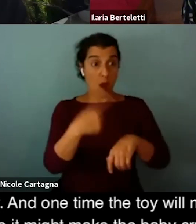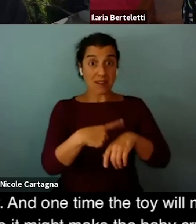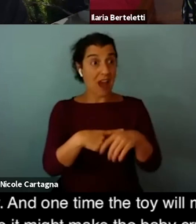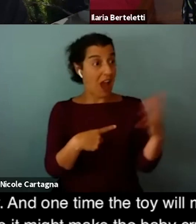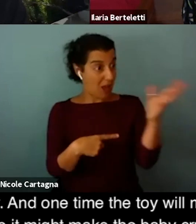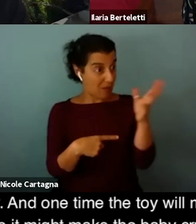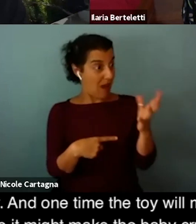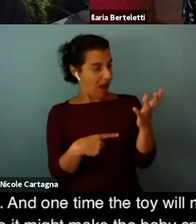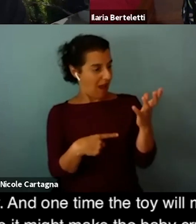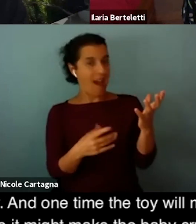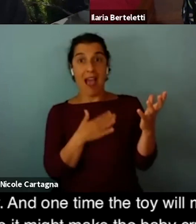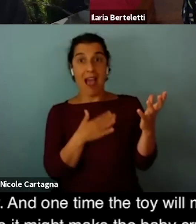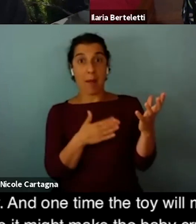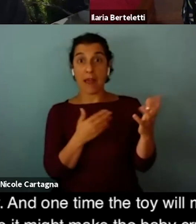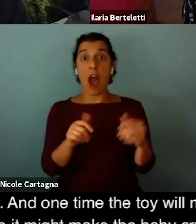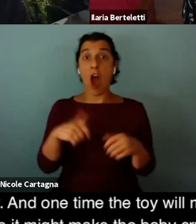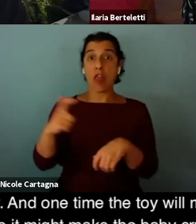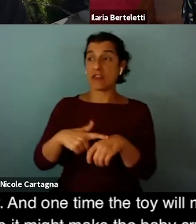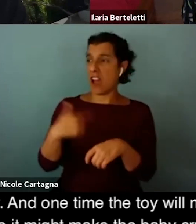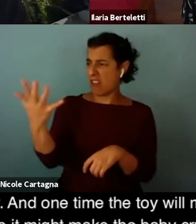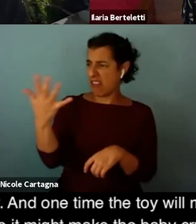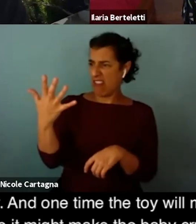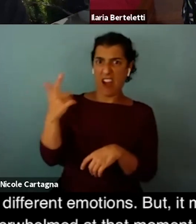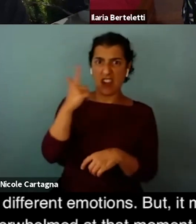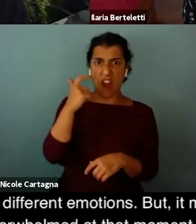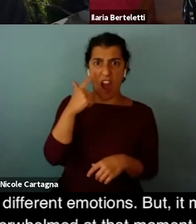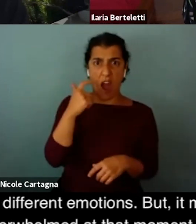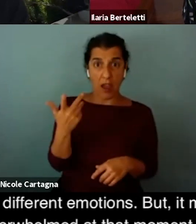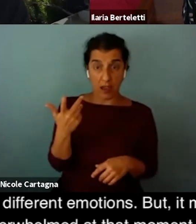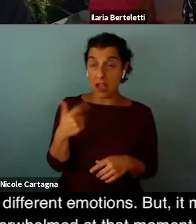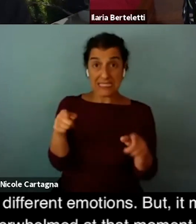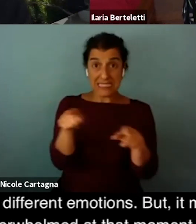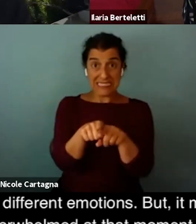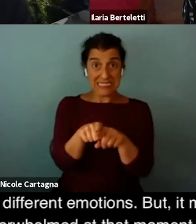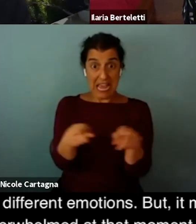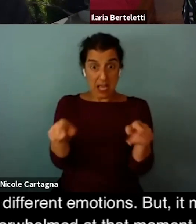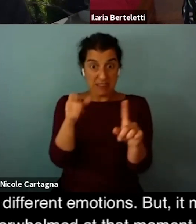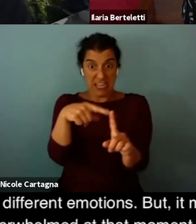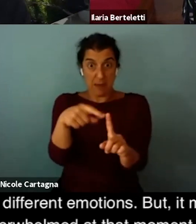but another time it might make the baby cry so the same stimuli is creating different emotions